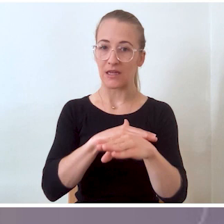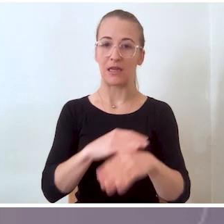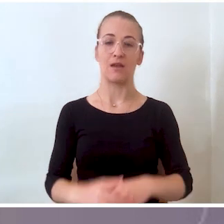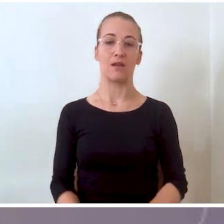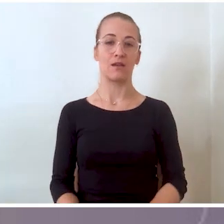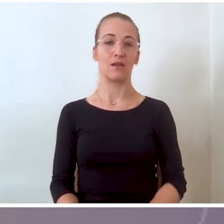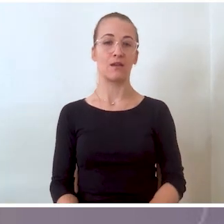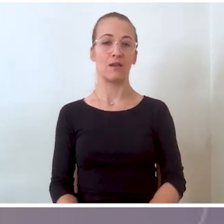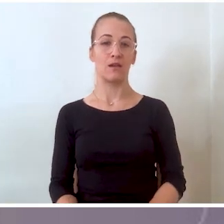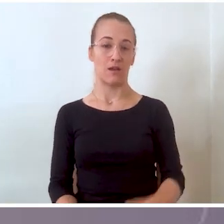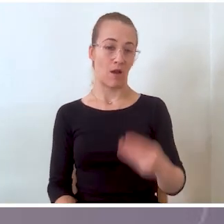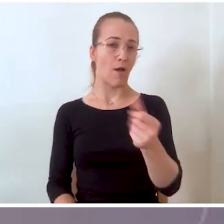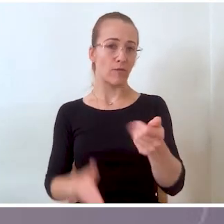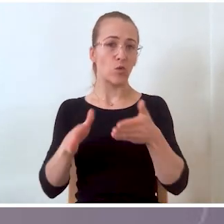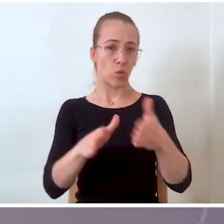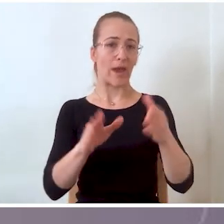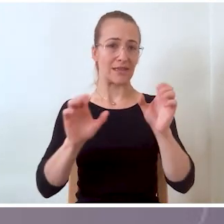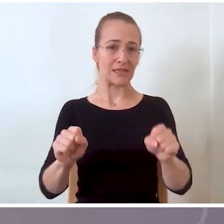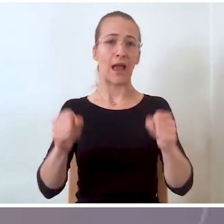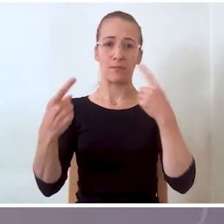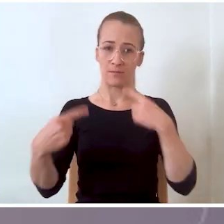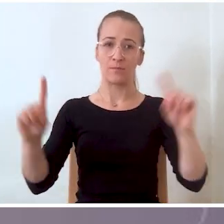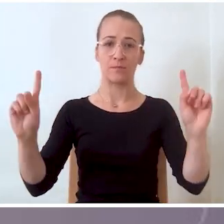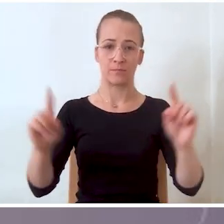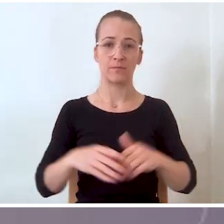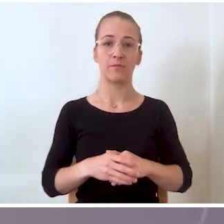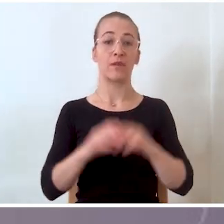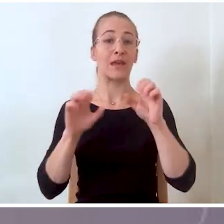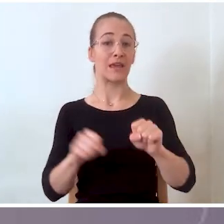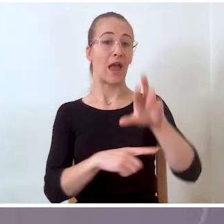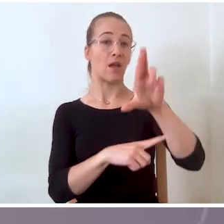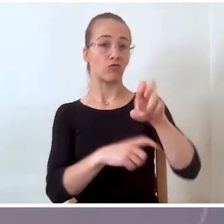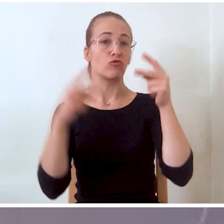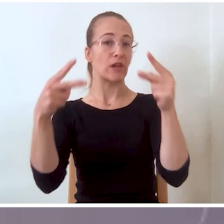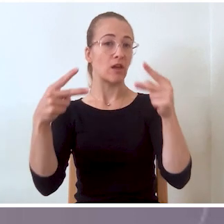and so there's a couple of ways to do that. You can recode what you've built